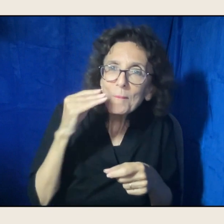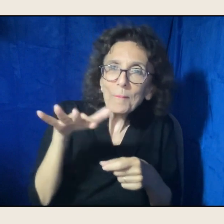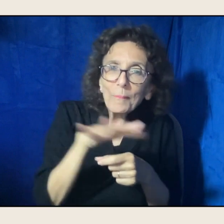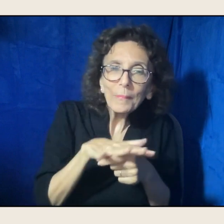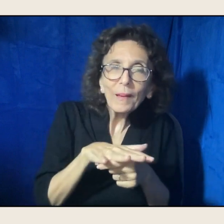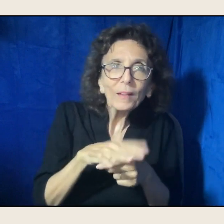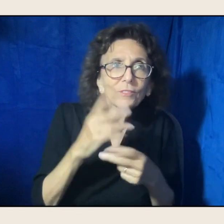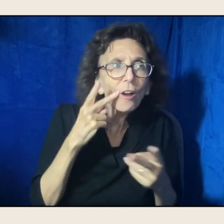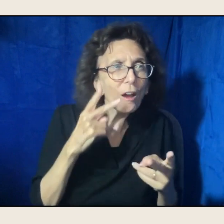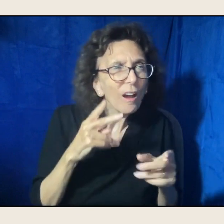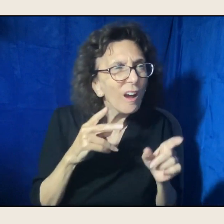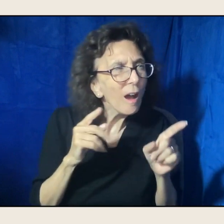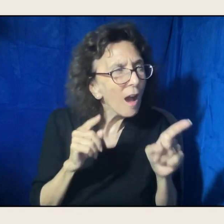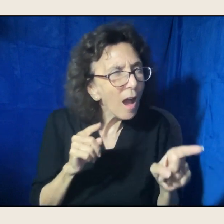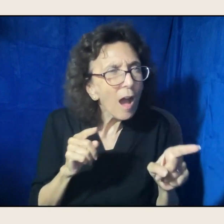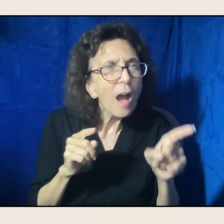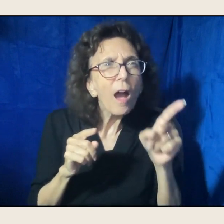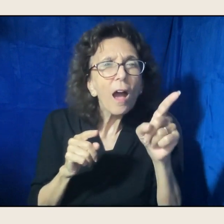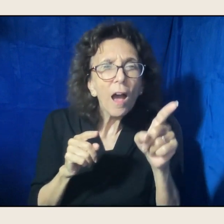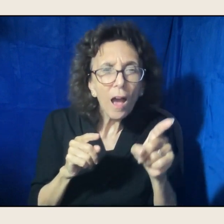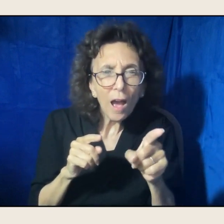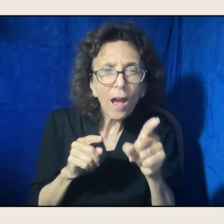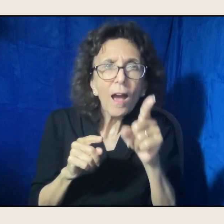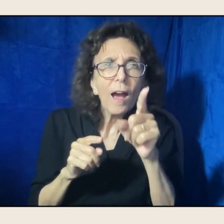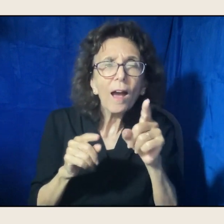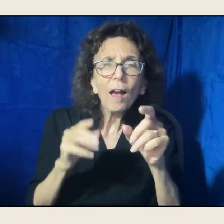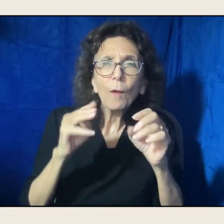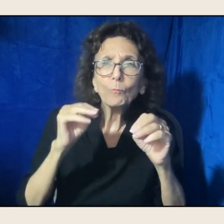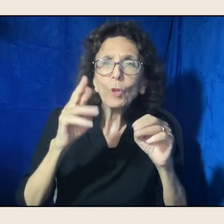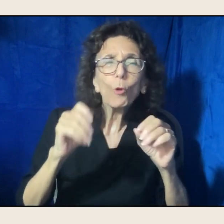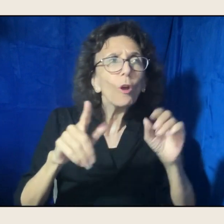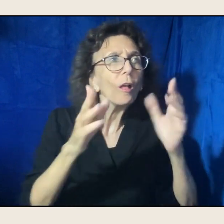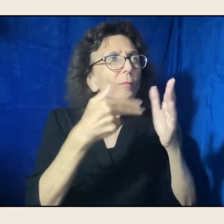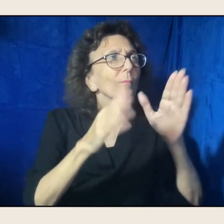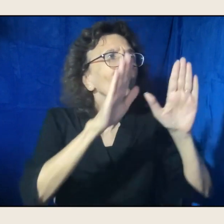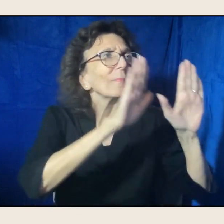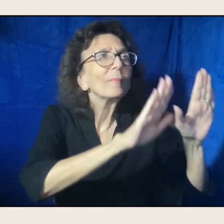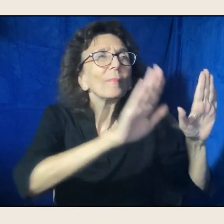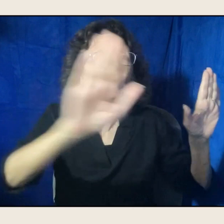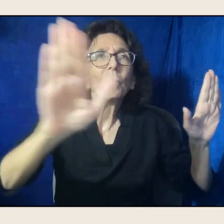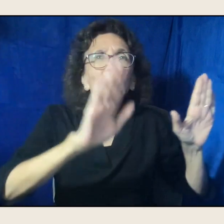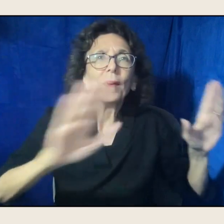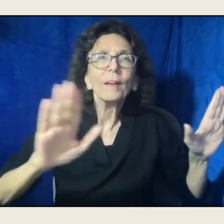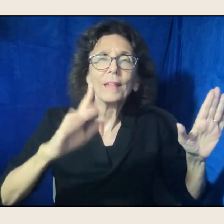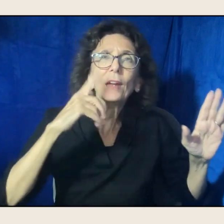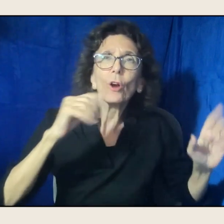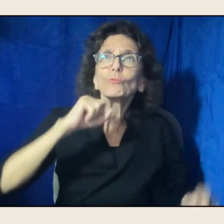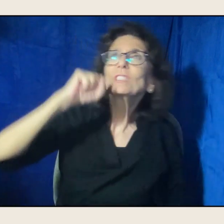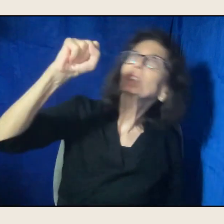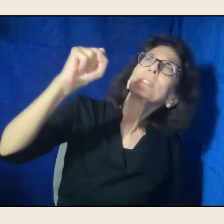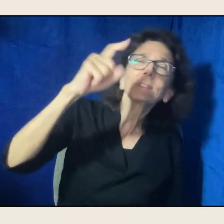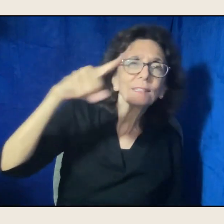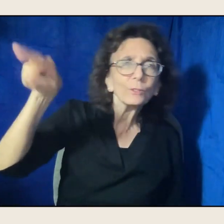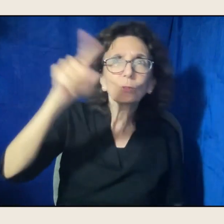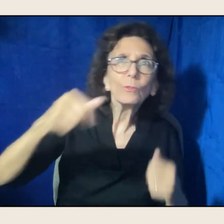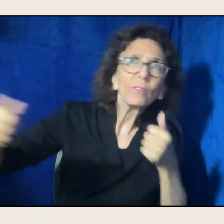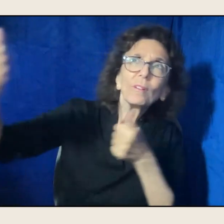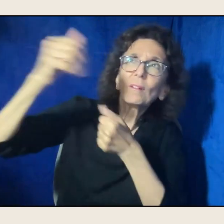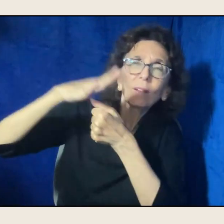that are happening in murals in my neighborhood. For example, these beautiful murals